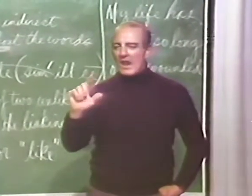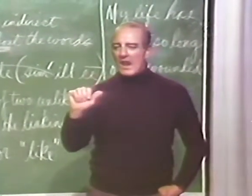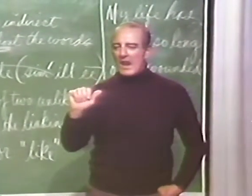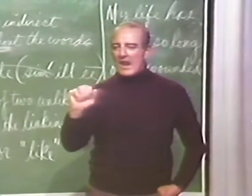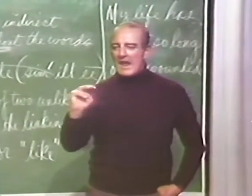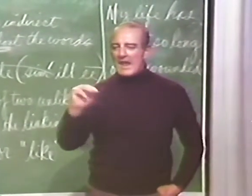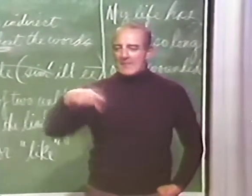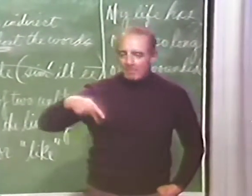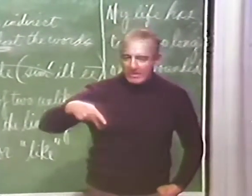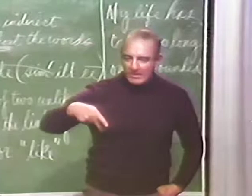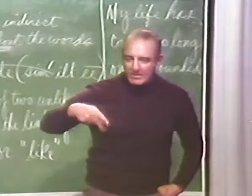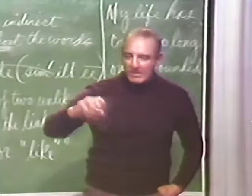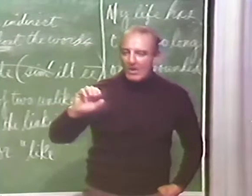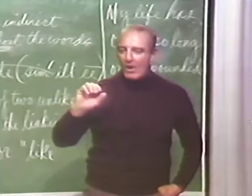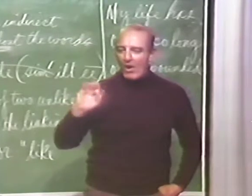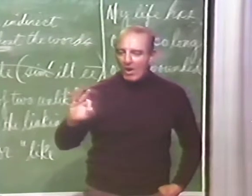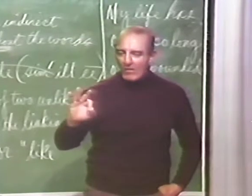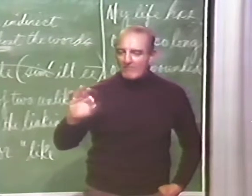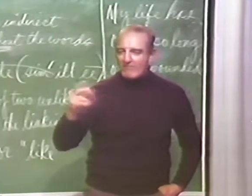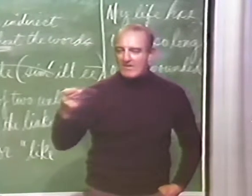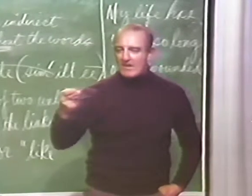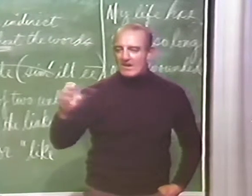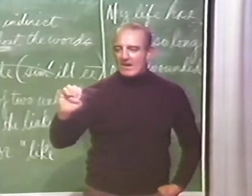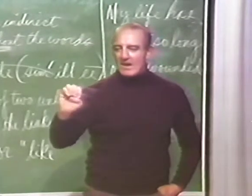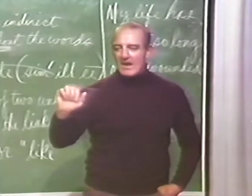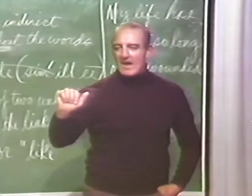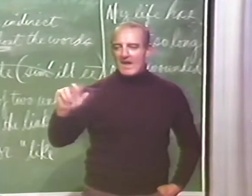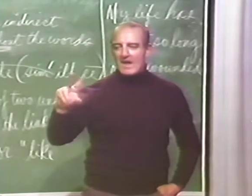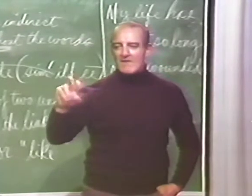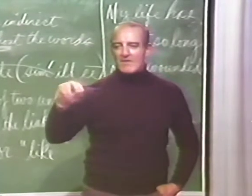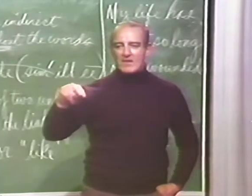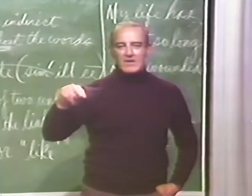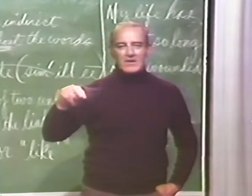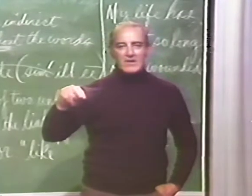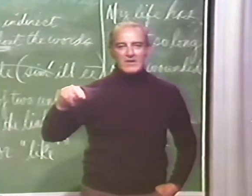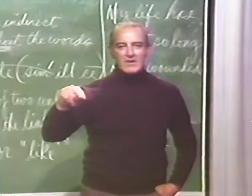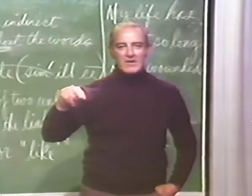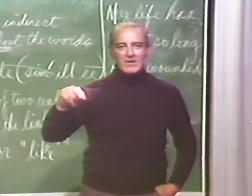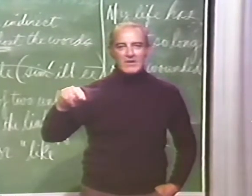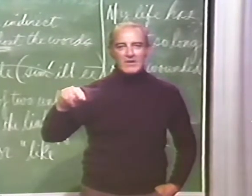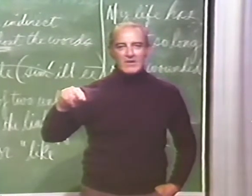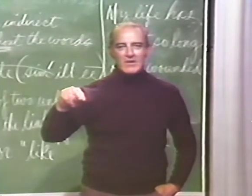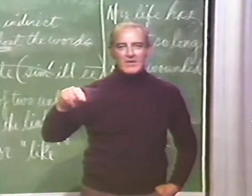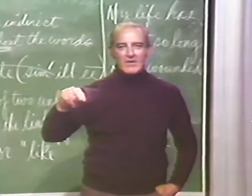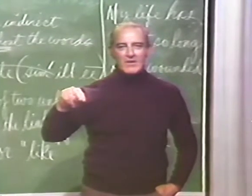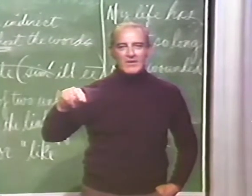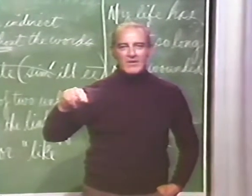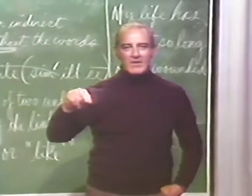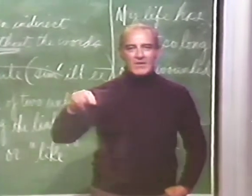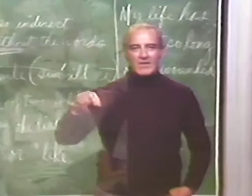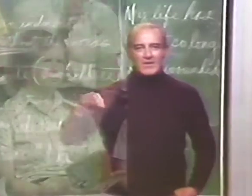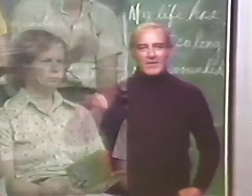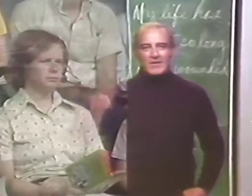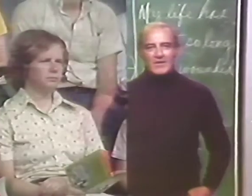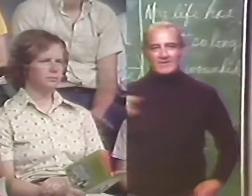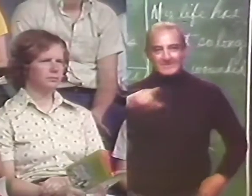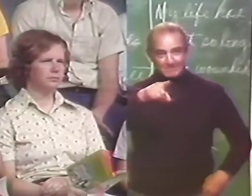WHAT IS THE LAMP OF HEAVEN?